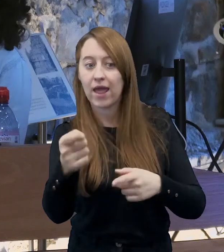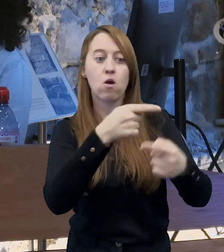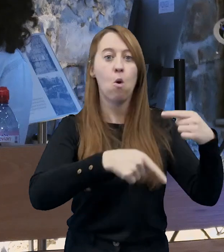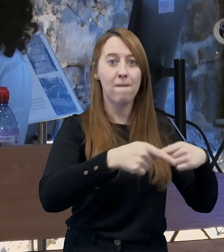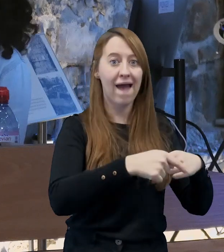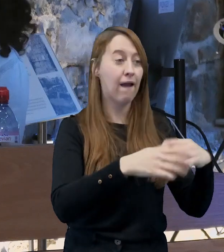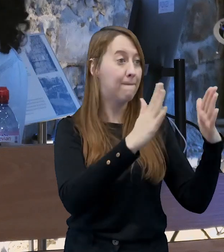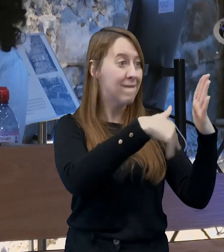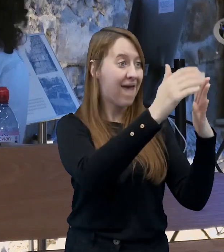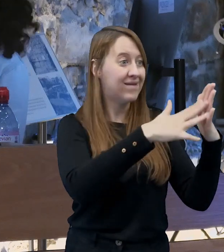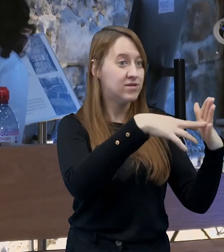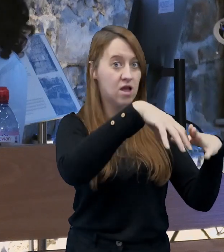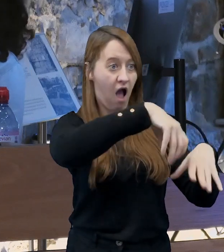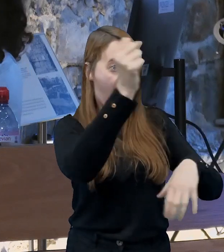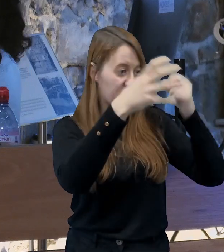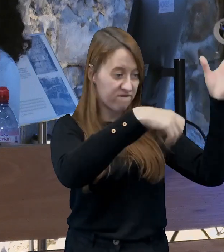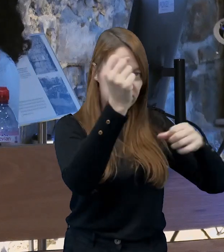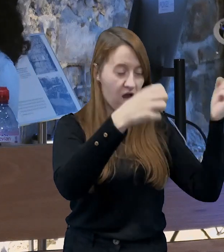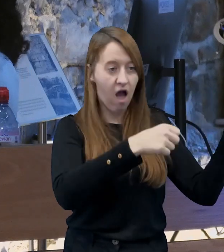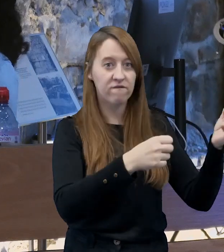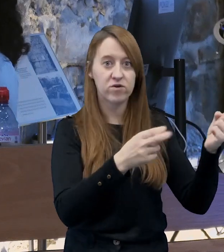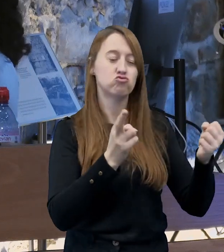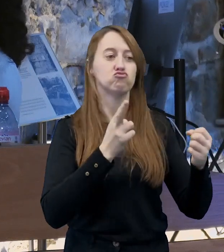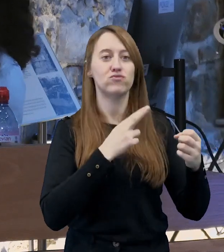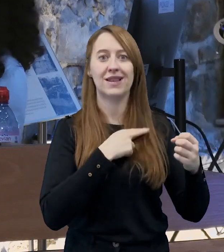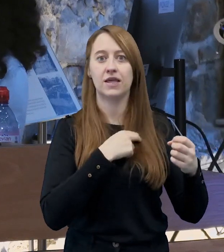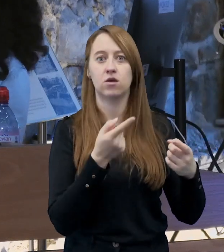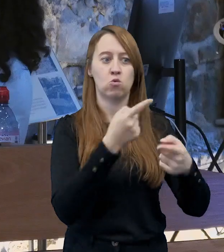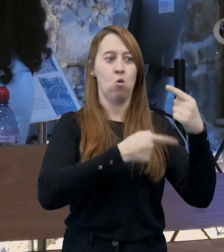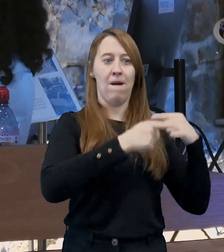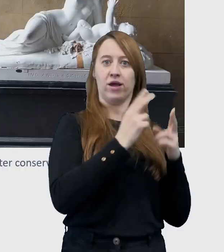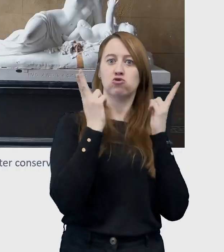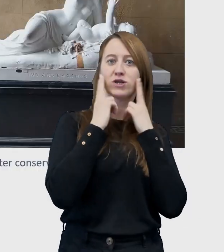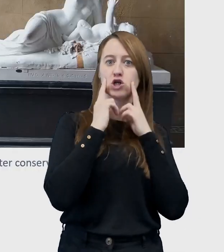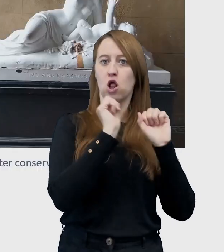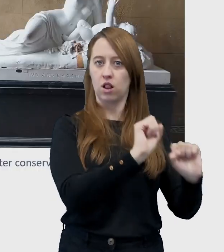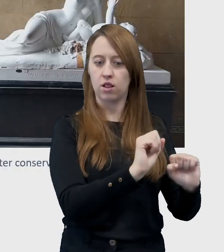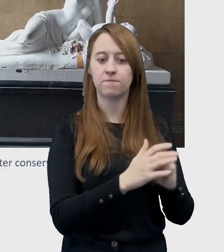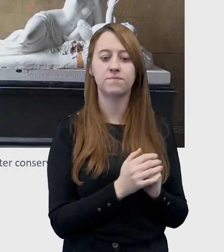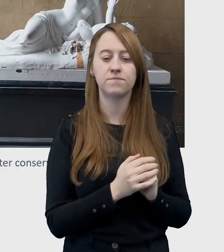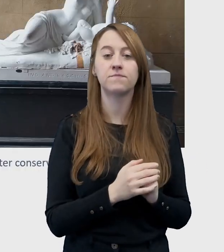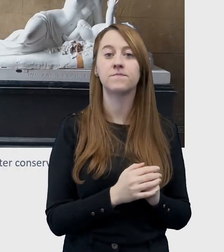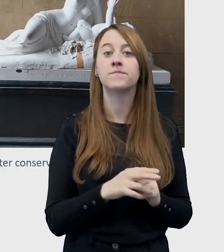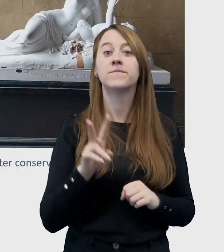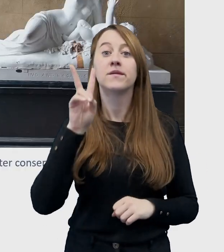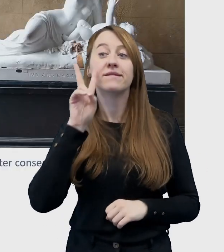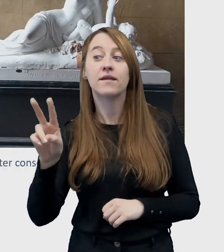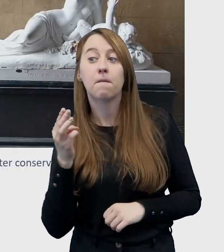where it where Foley intended it to be. And so you can see this orange stripe down the front is where the layers of paint have been removed.